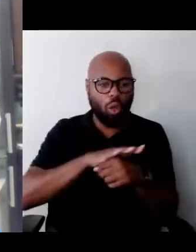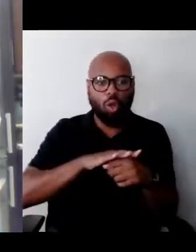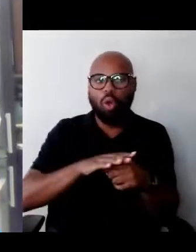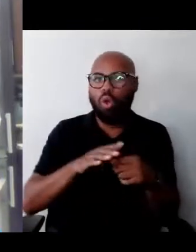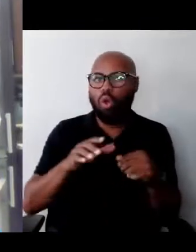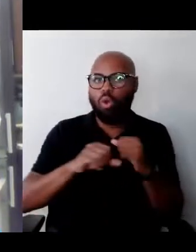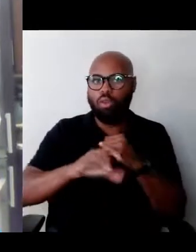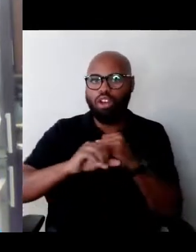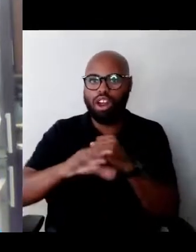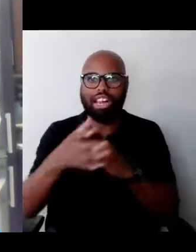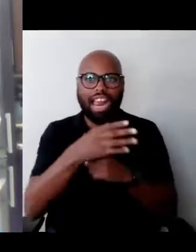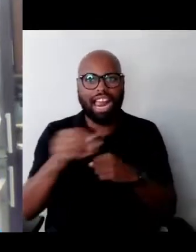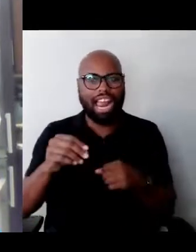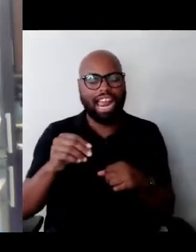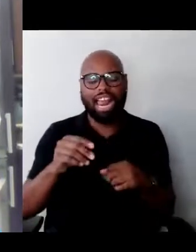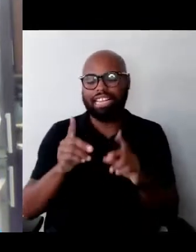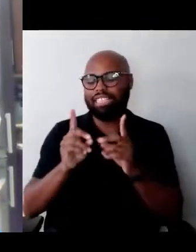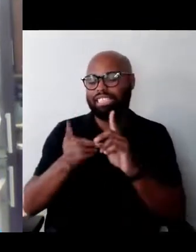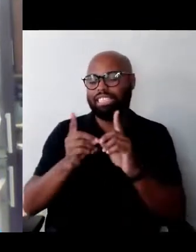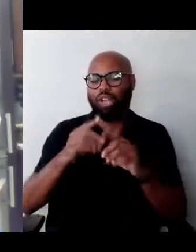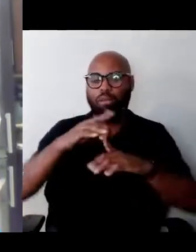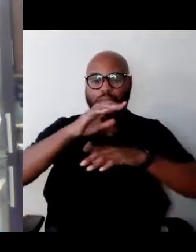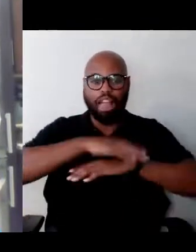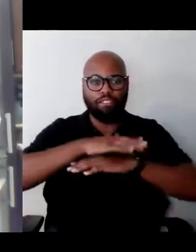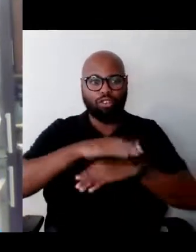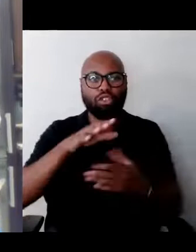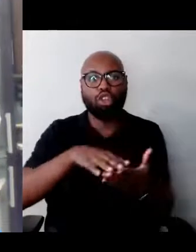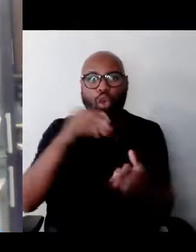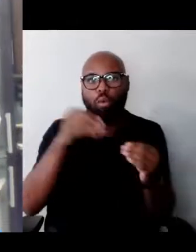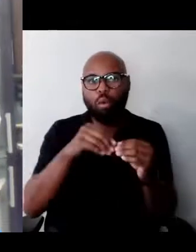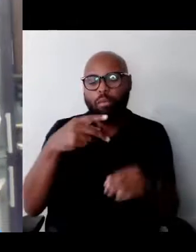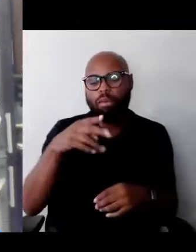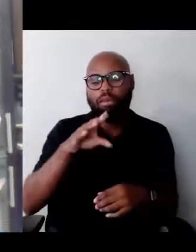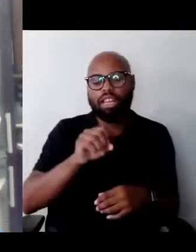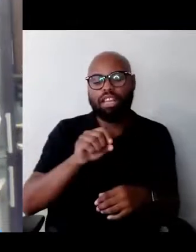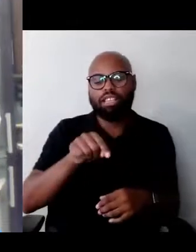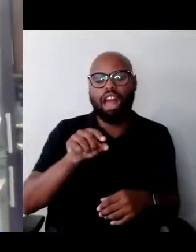You can learn more at problems.org/exporinghate.